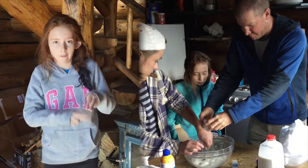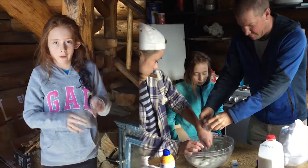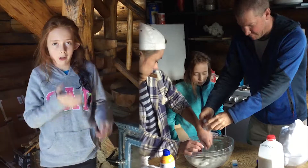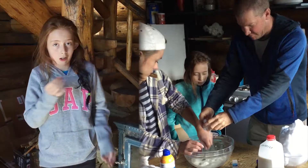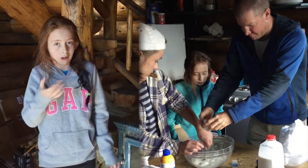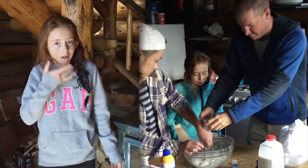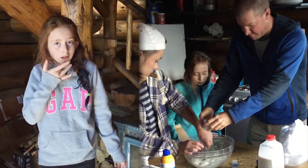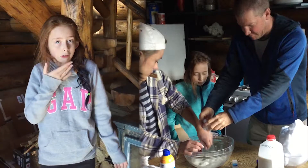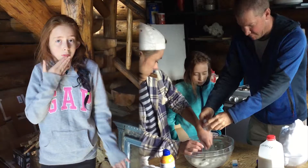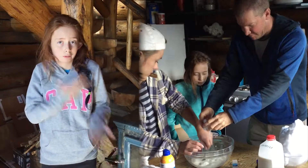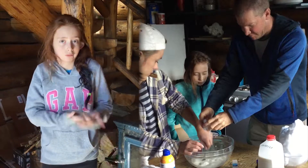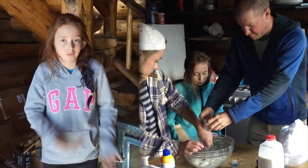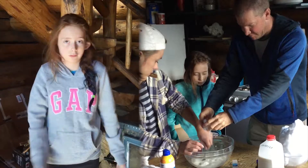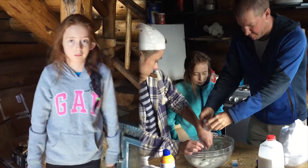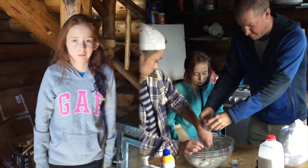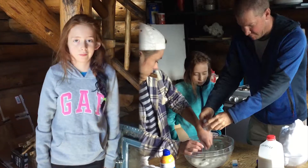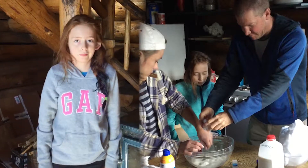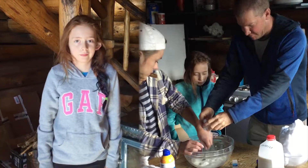tasted really good. It was so fun.